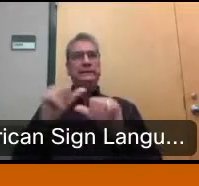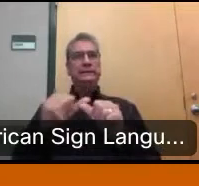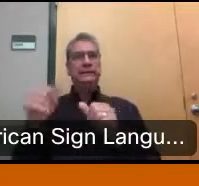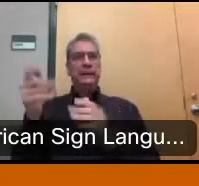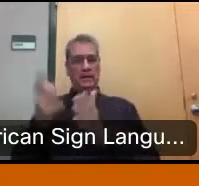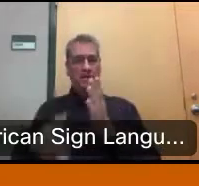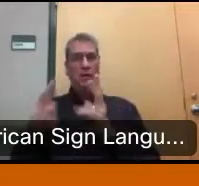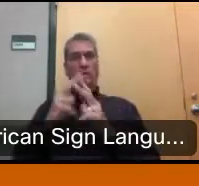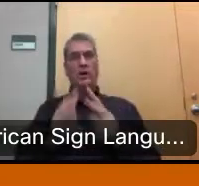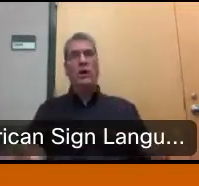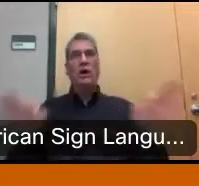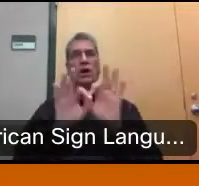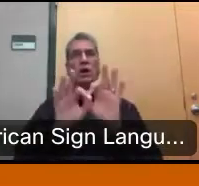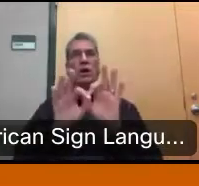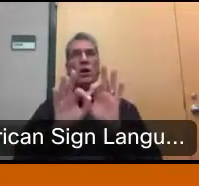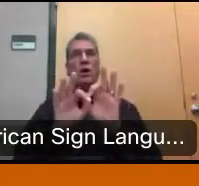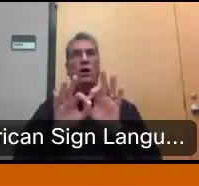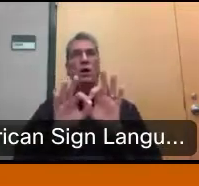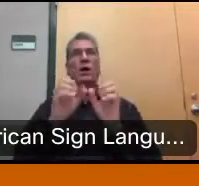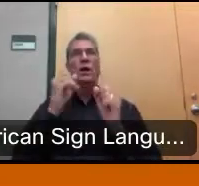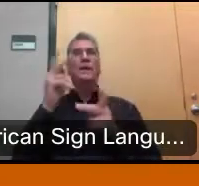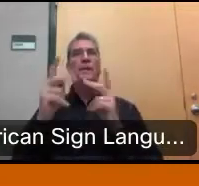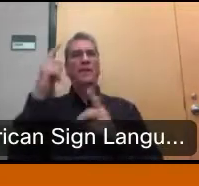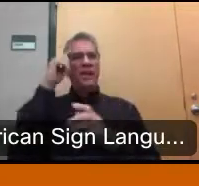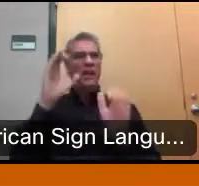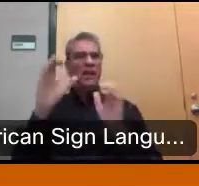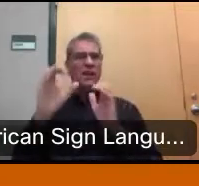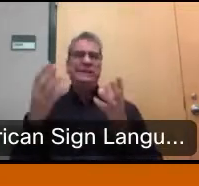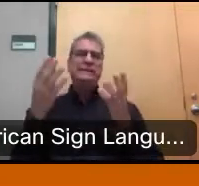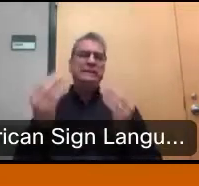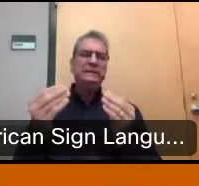Um, a lot of people think of communication as sort of a soft skill. It's squishy. You're